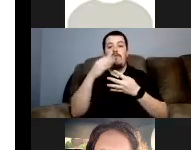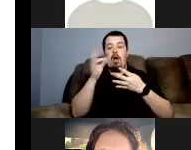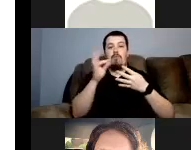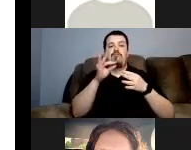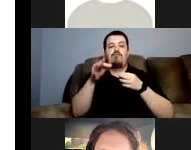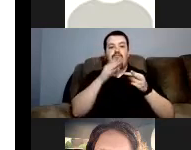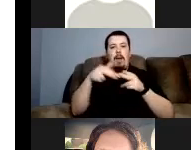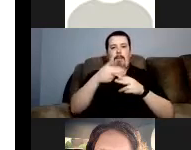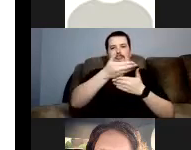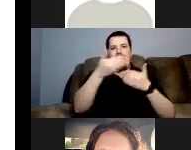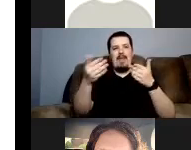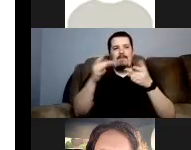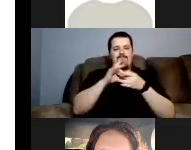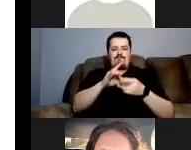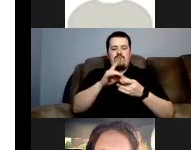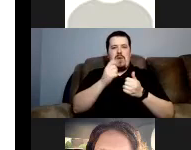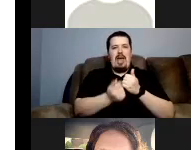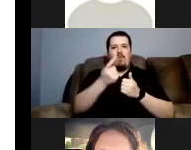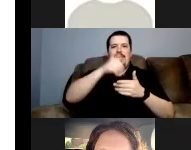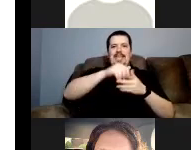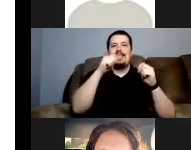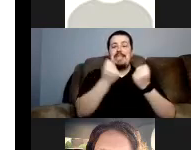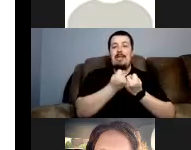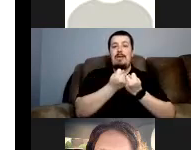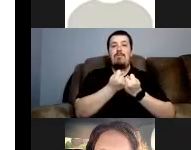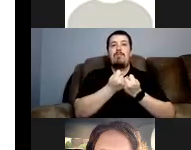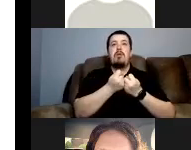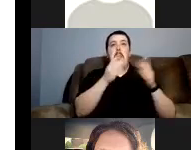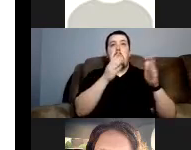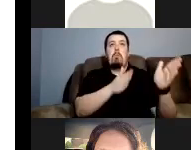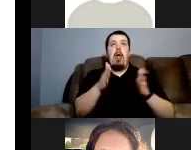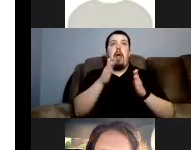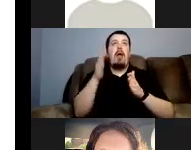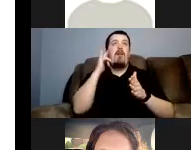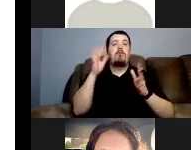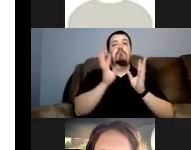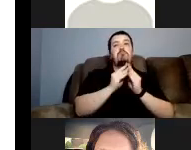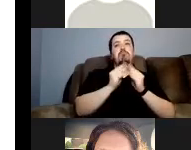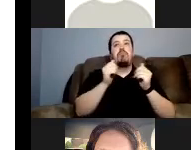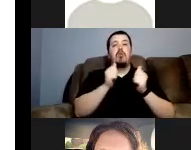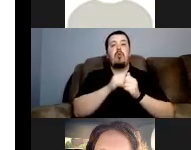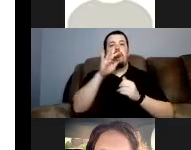are relevant to everybody in the team and sort of plan to meet with elected officials which we will